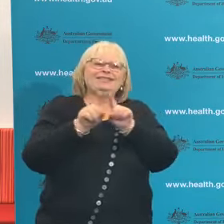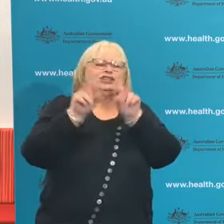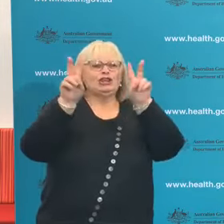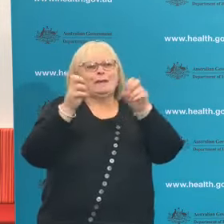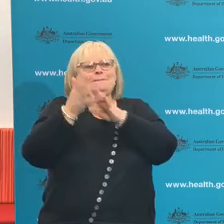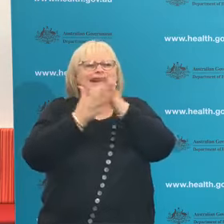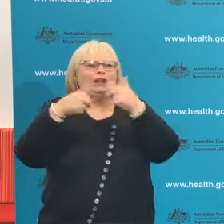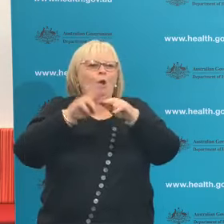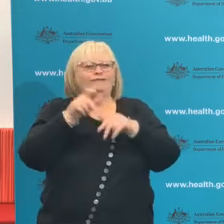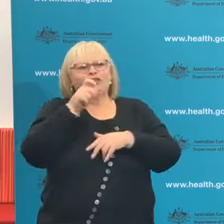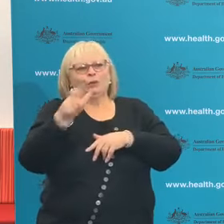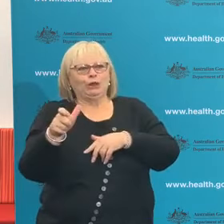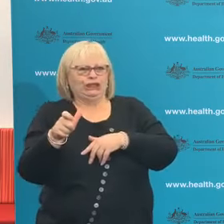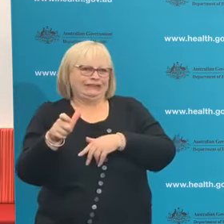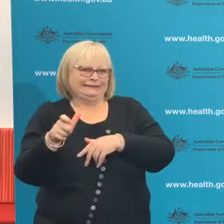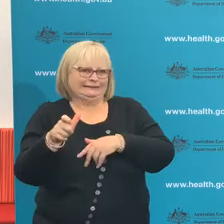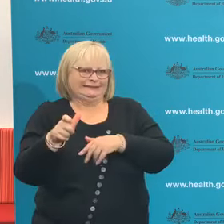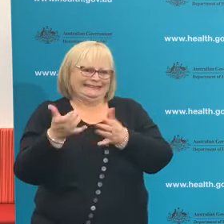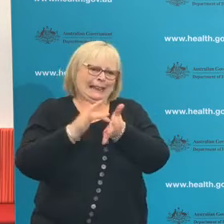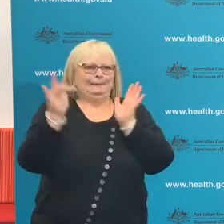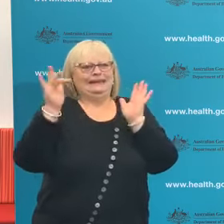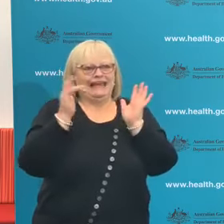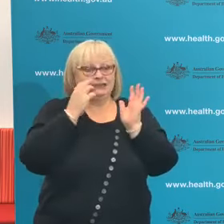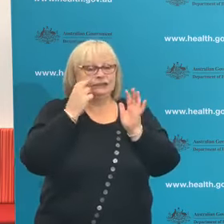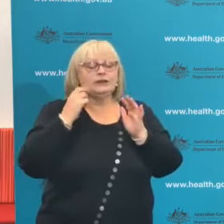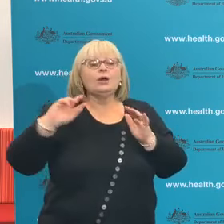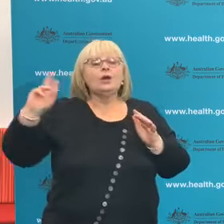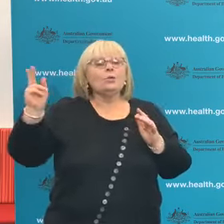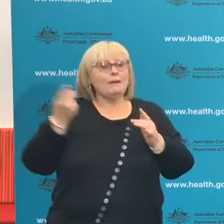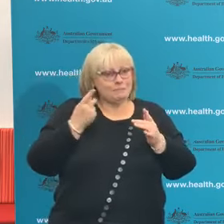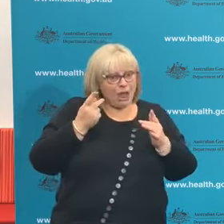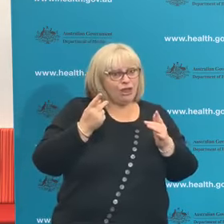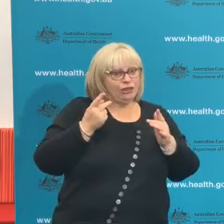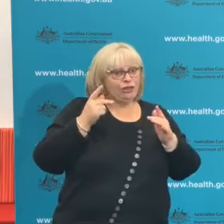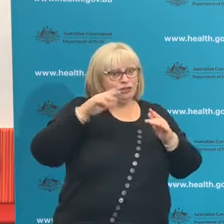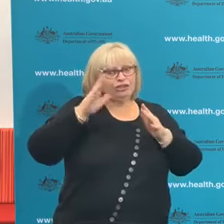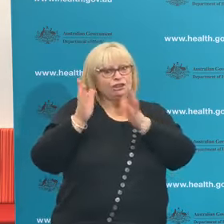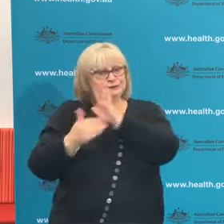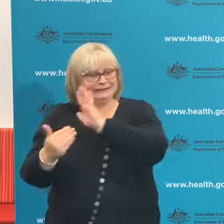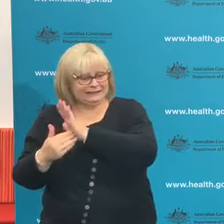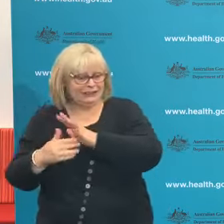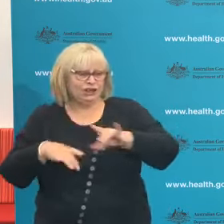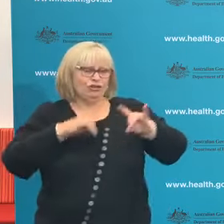countries are committed to really really controlling the virus to as low as